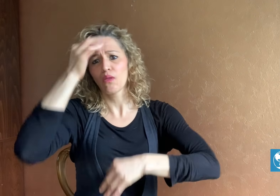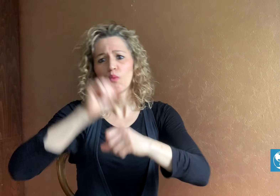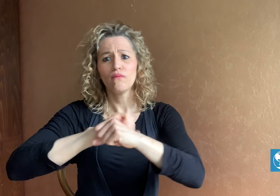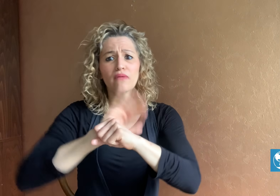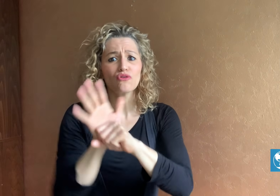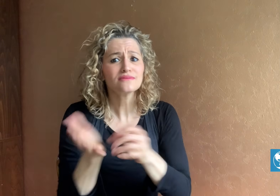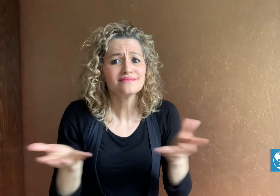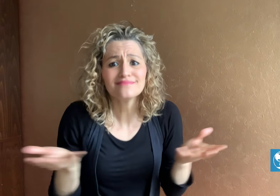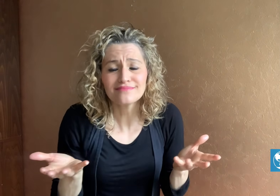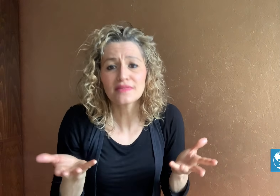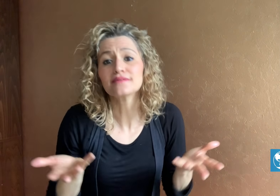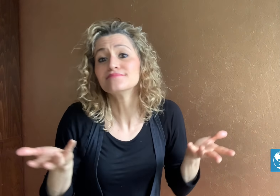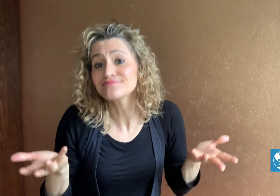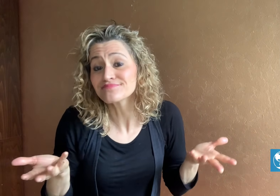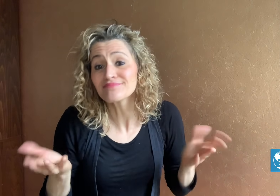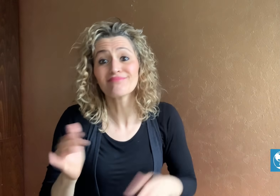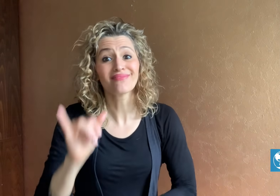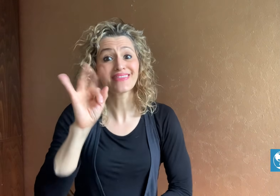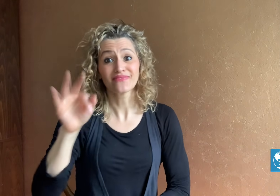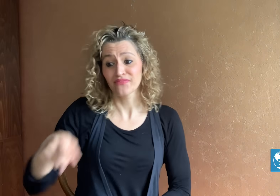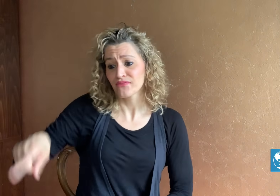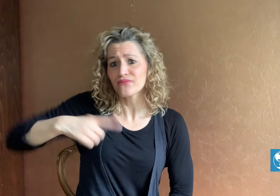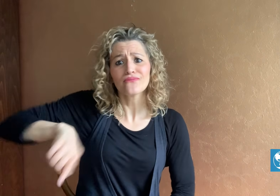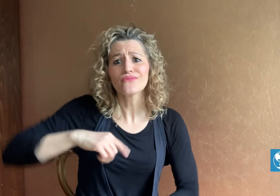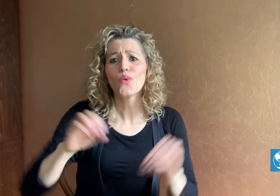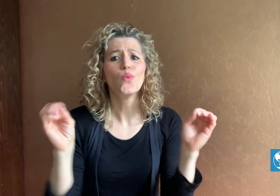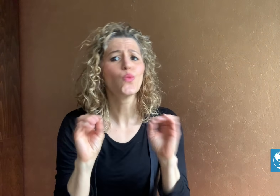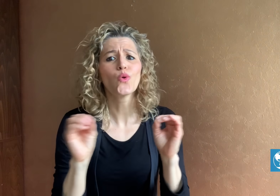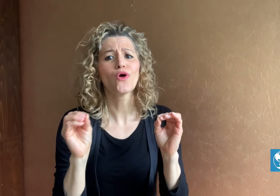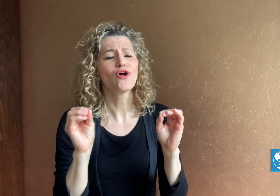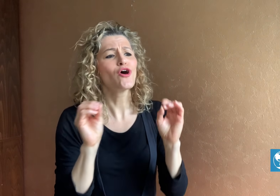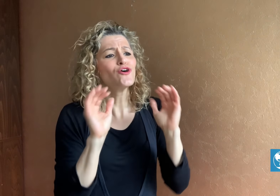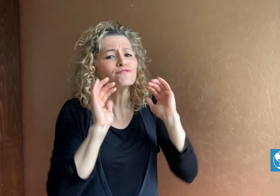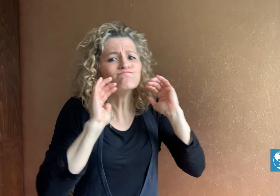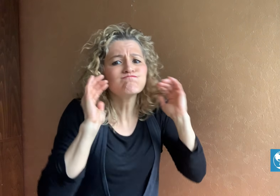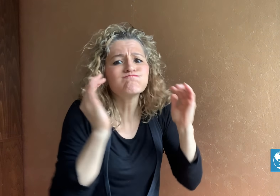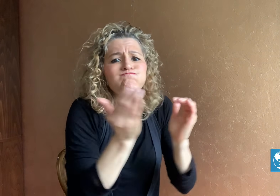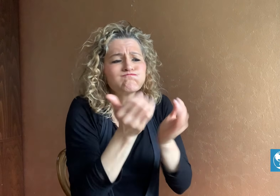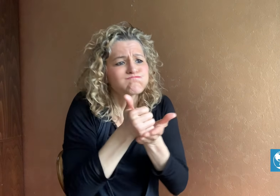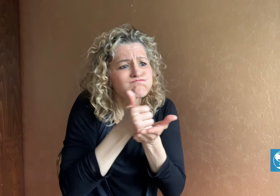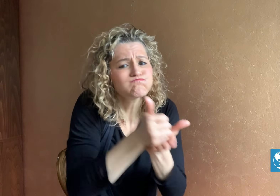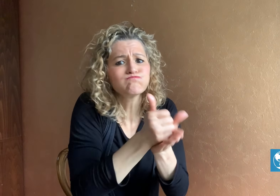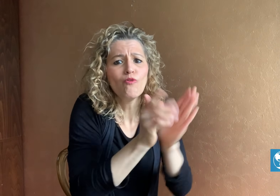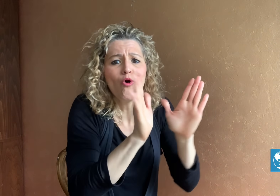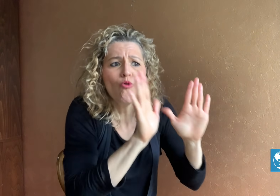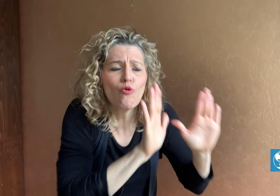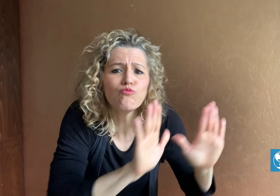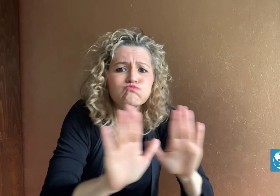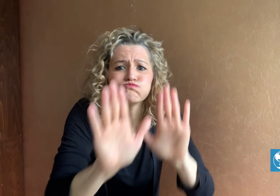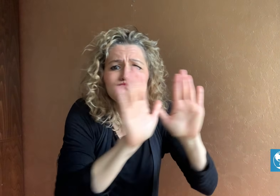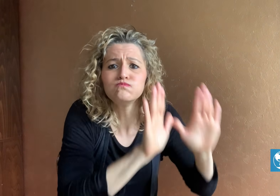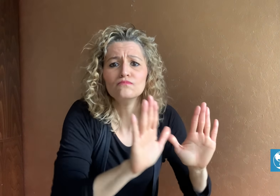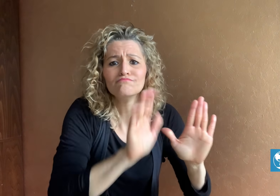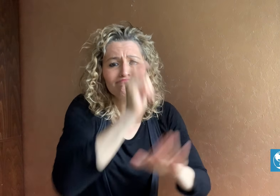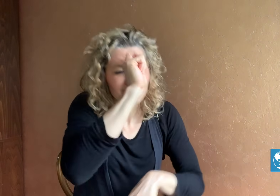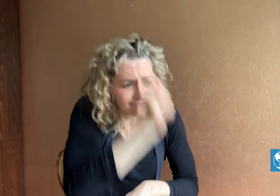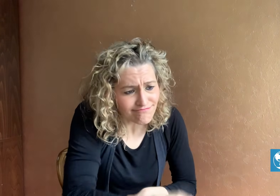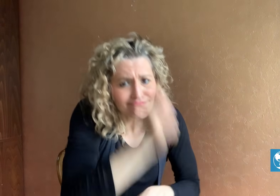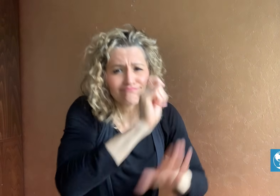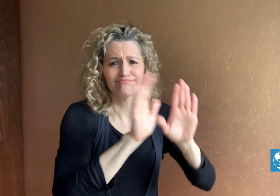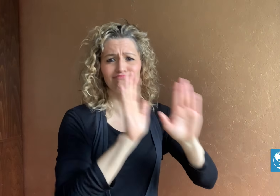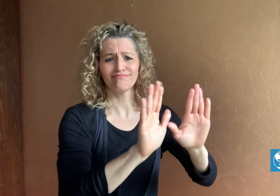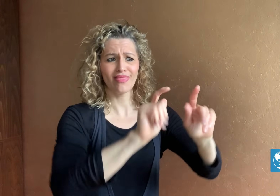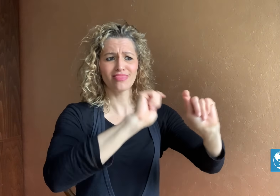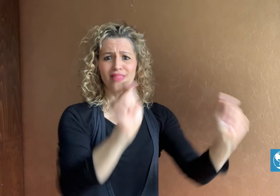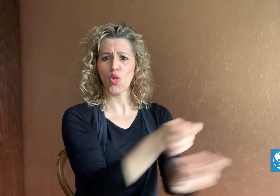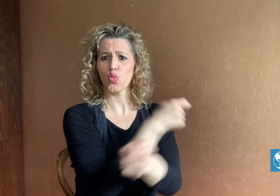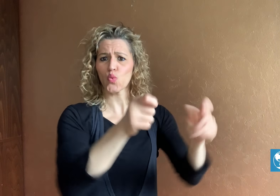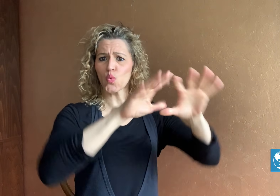When we fail to care and honour the natural world,